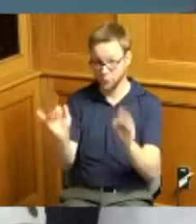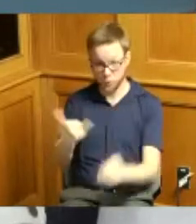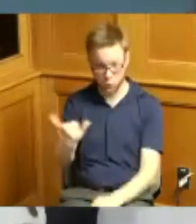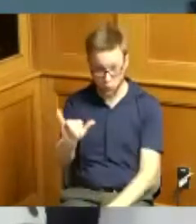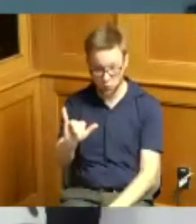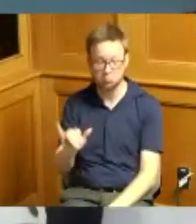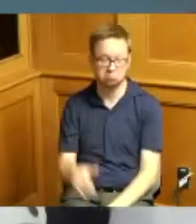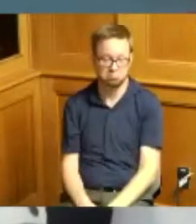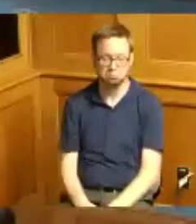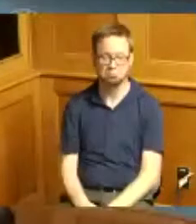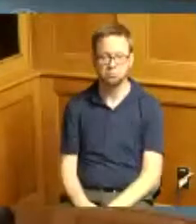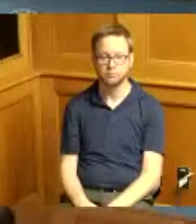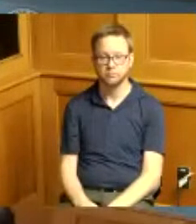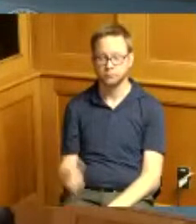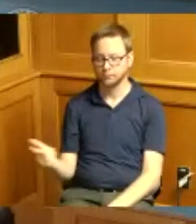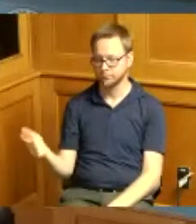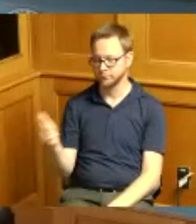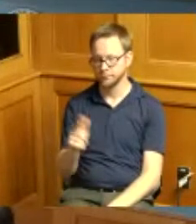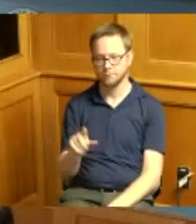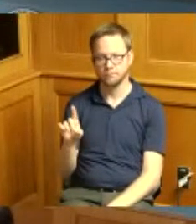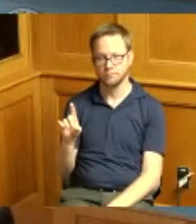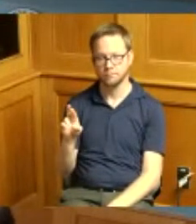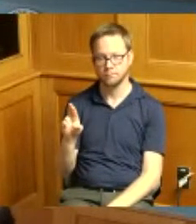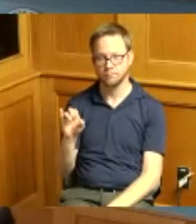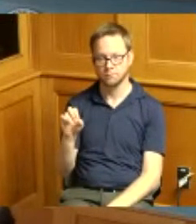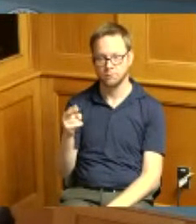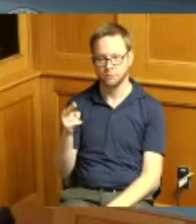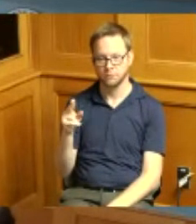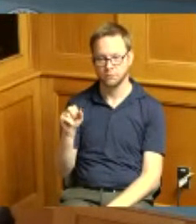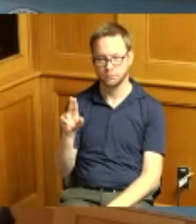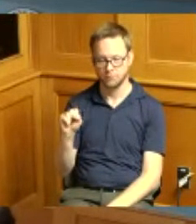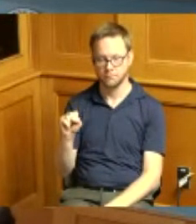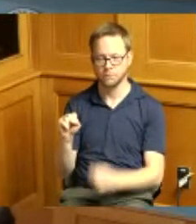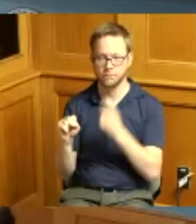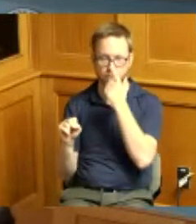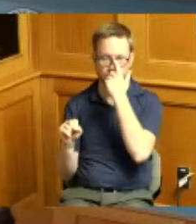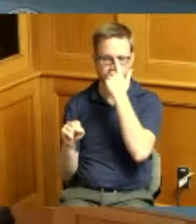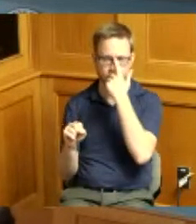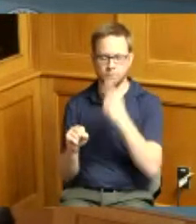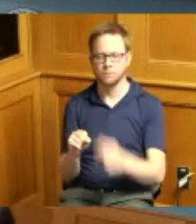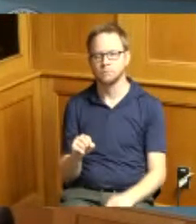thank you Commissioner Driehaus thank you just a couple of things I was going to mention the